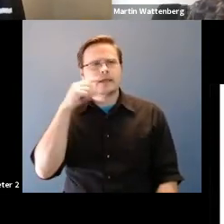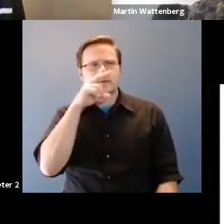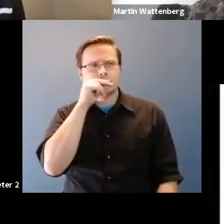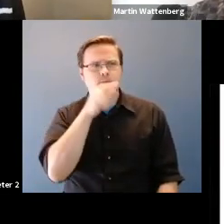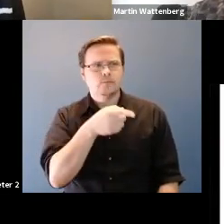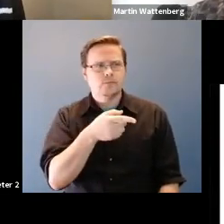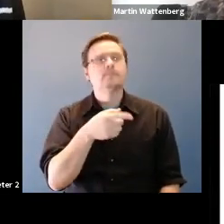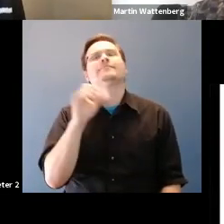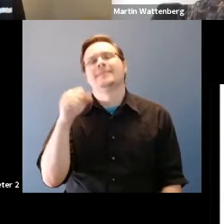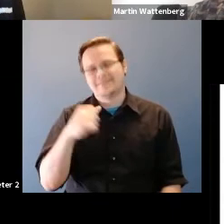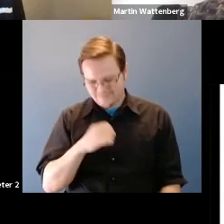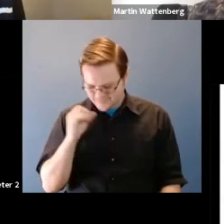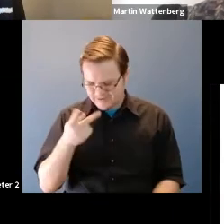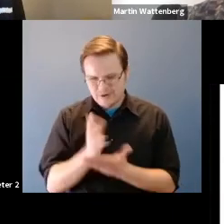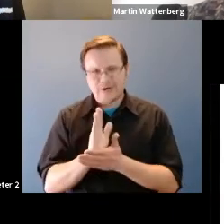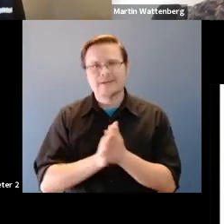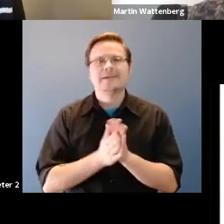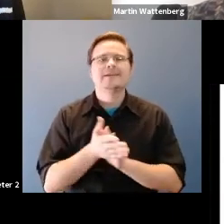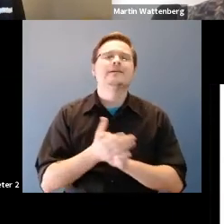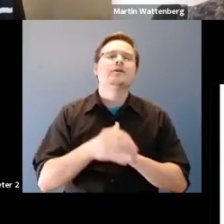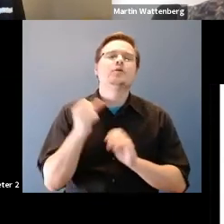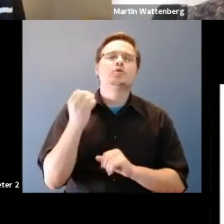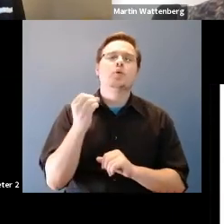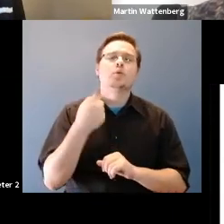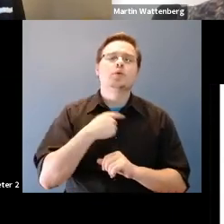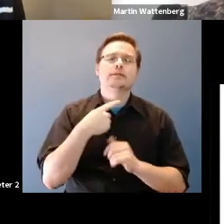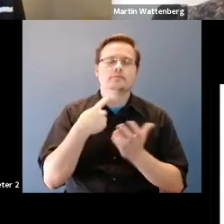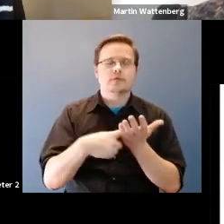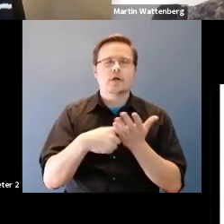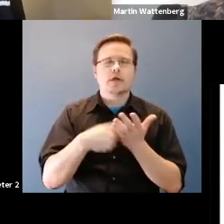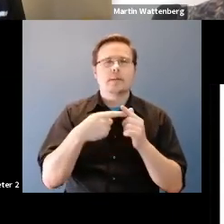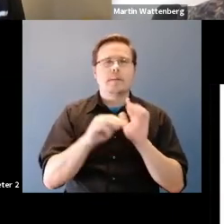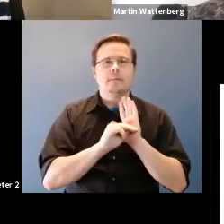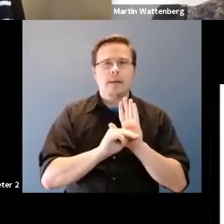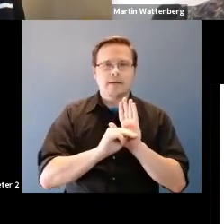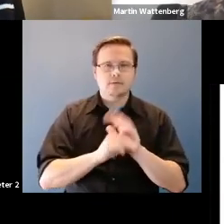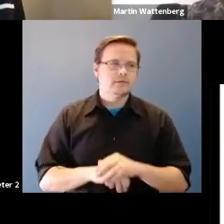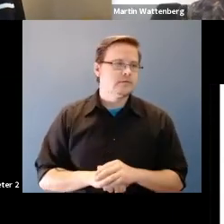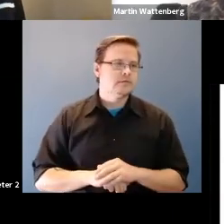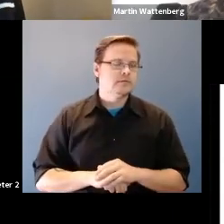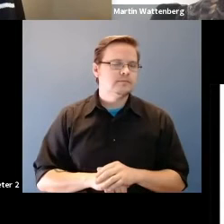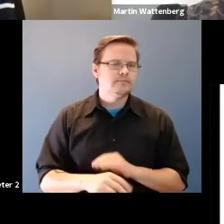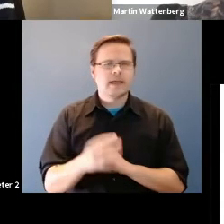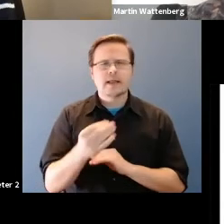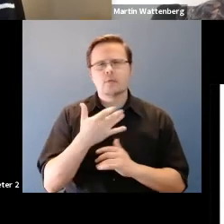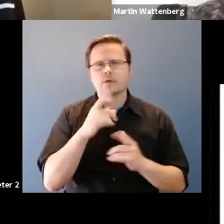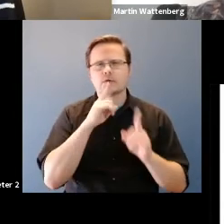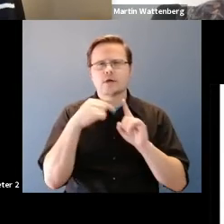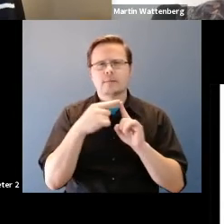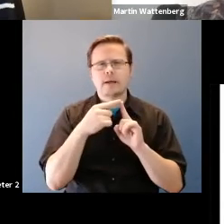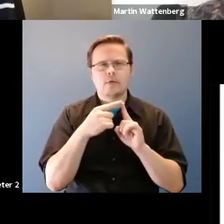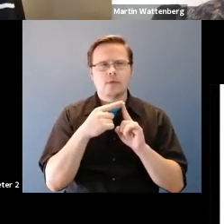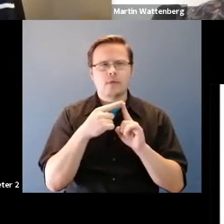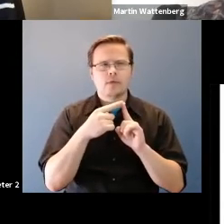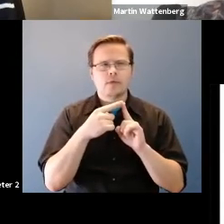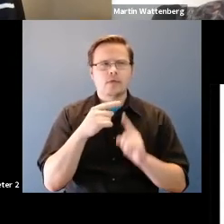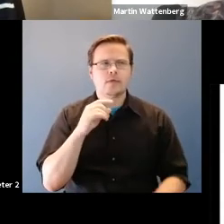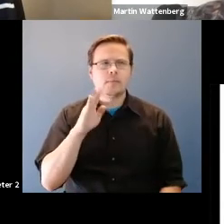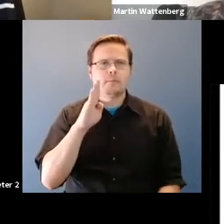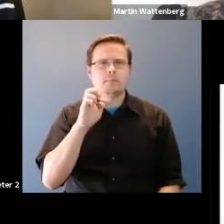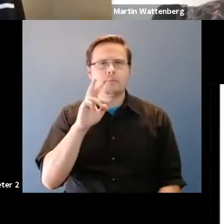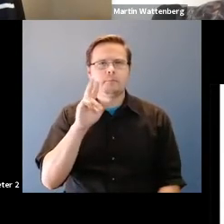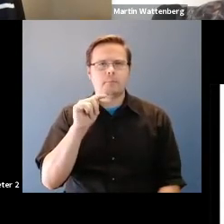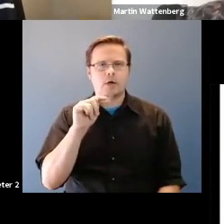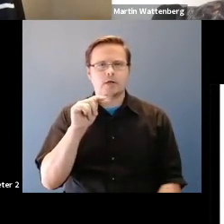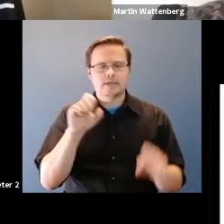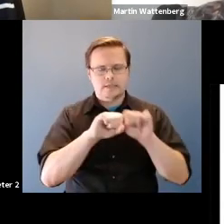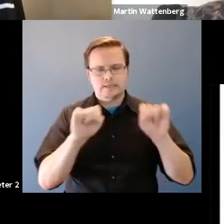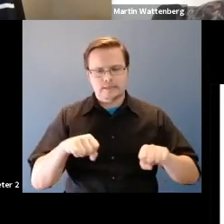Martin Wattenberg: Yes, alright so let's talk a little bit about models and I want to talk about the birth system and in a little piece of sort of understate here.